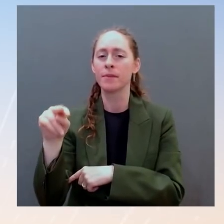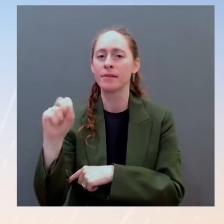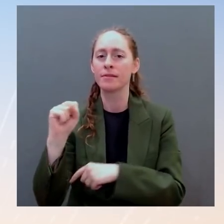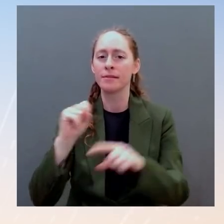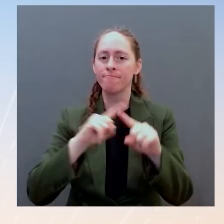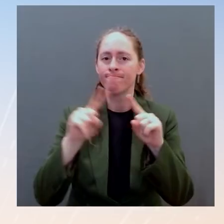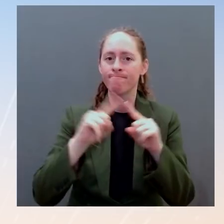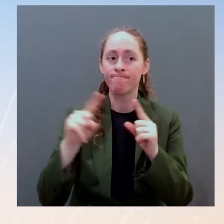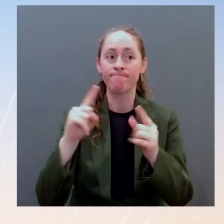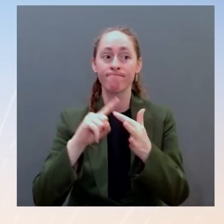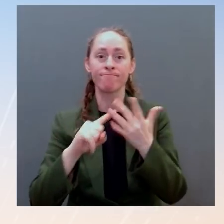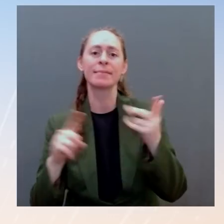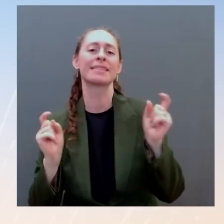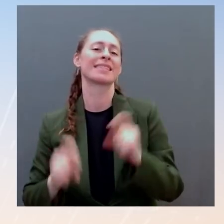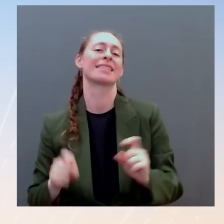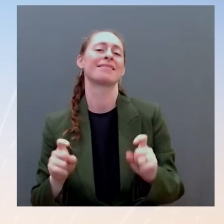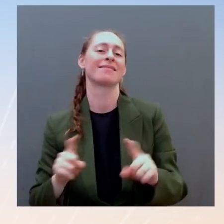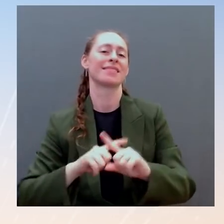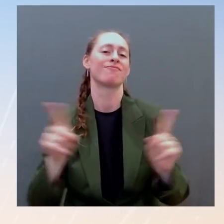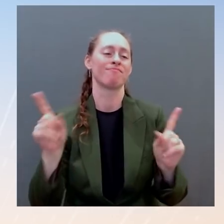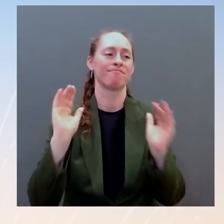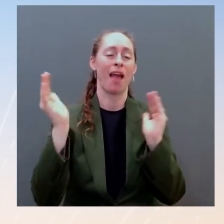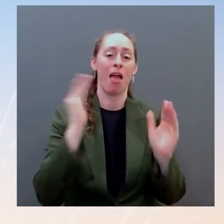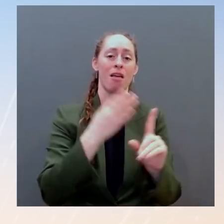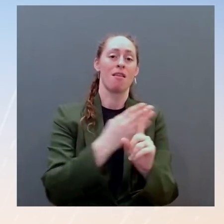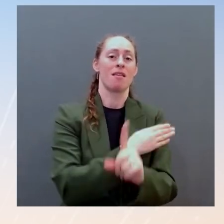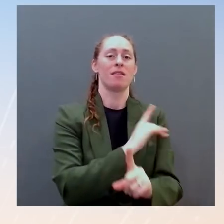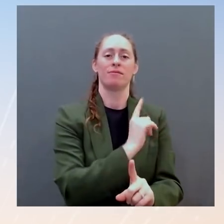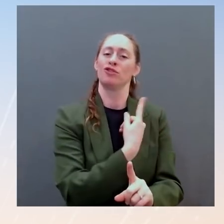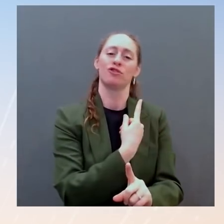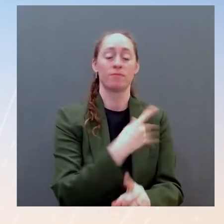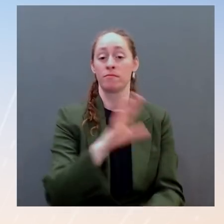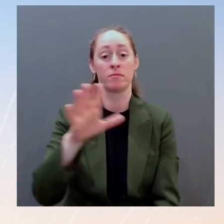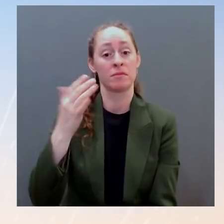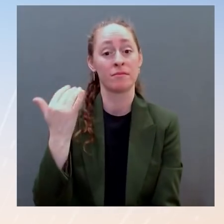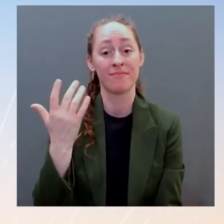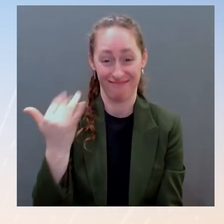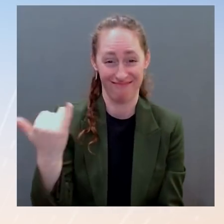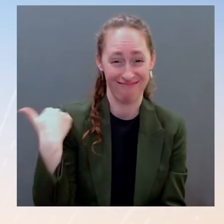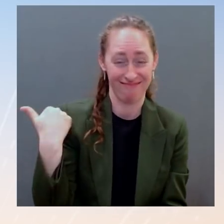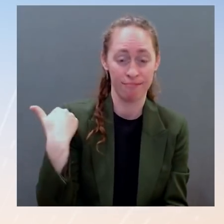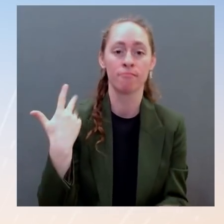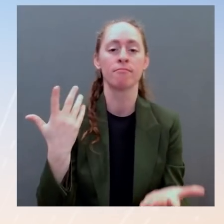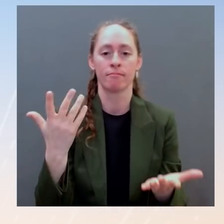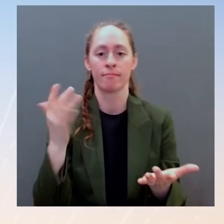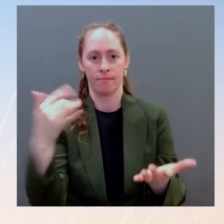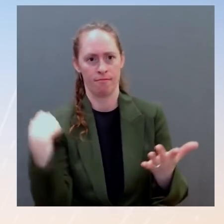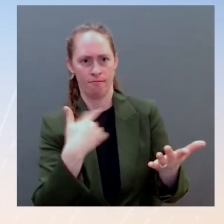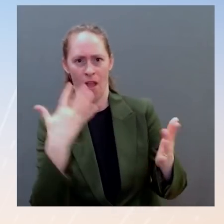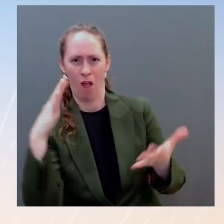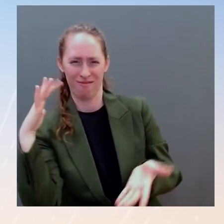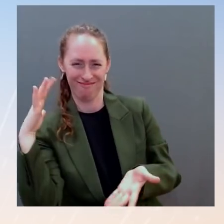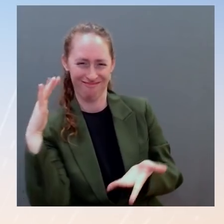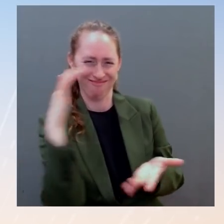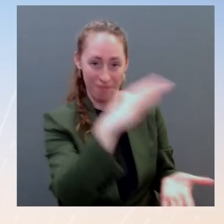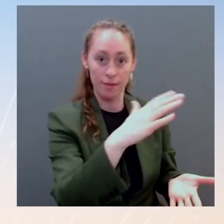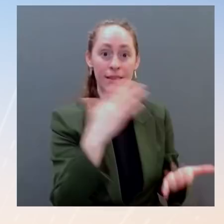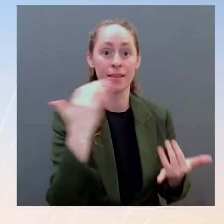But in terms of what the next package will look like and what will be passed, I mean, those are discussions and recommendations that the President will get from his military leaders.